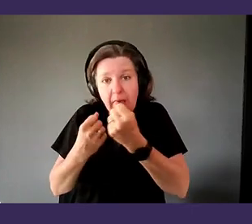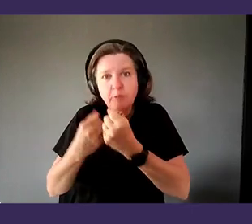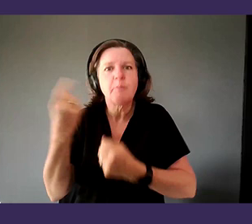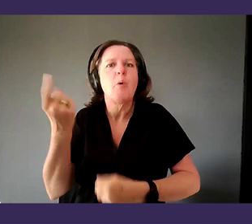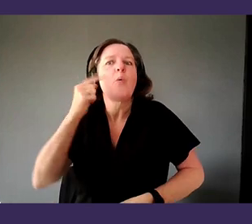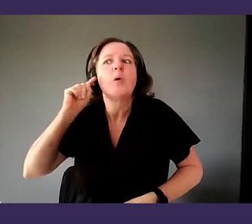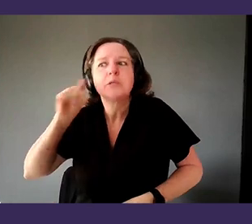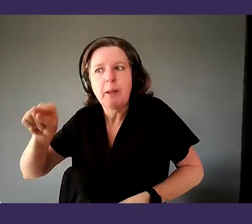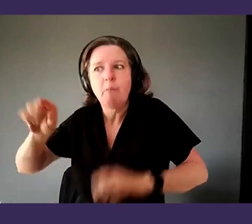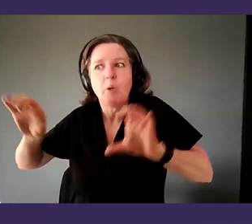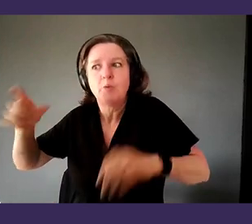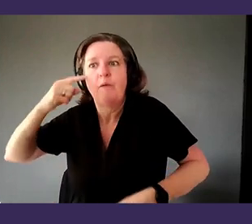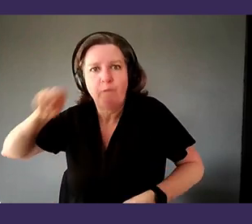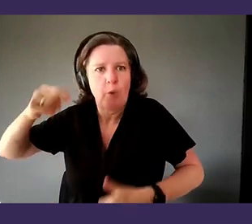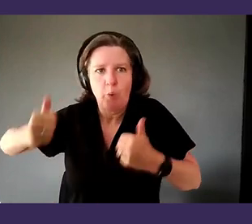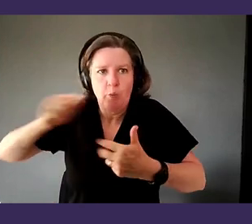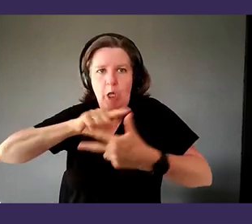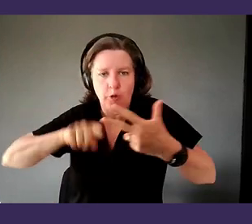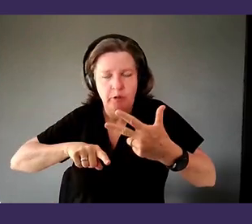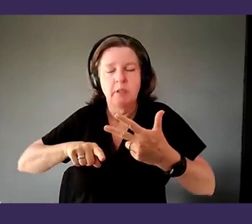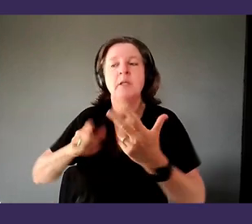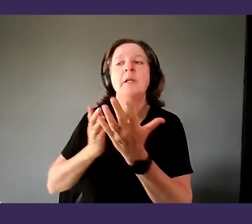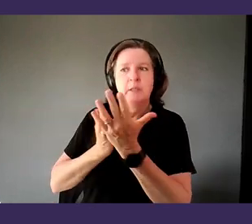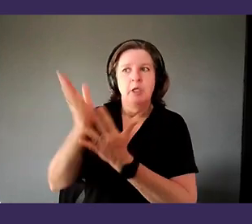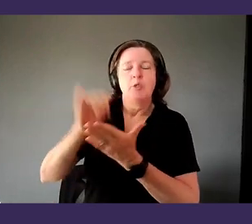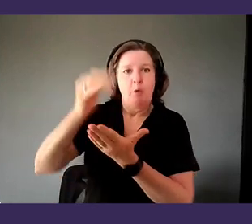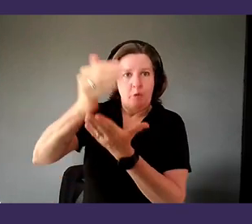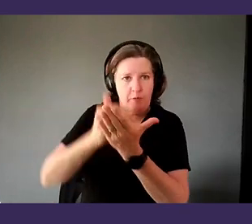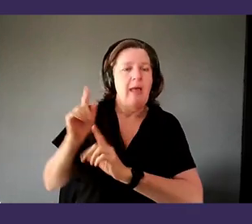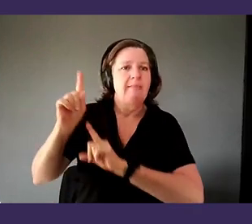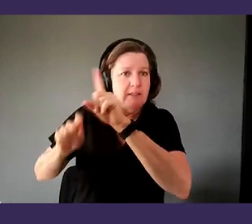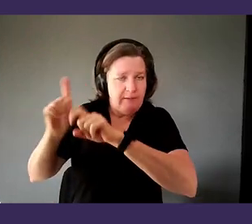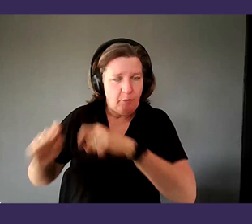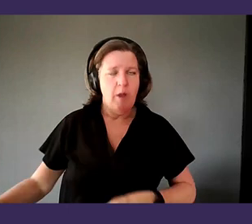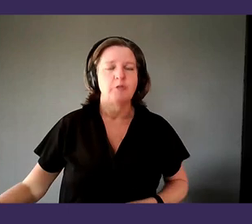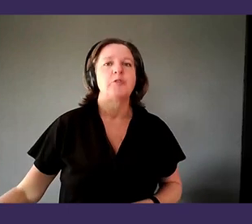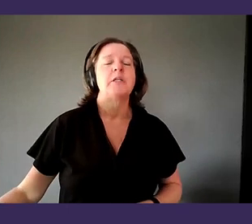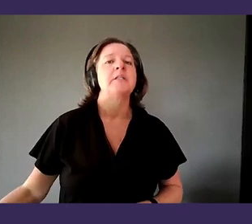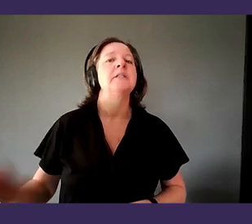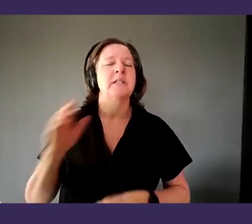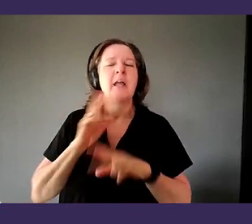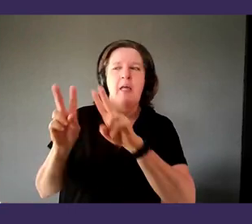So we go through that list of questions. We decide if SDM is right for the individual.